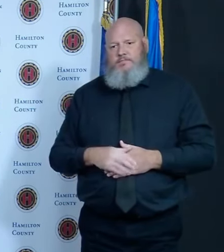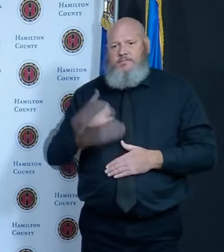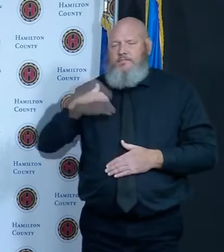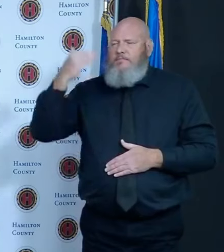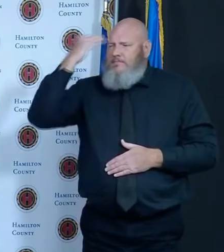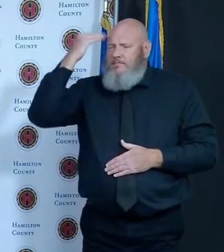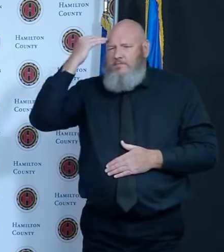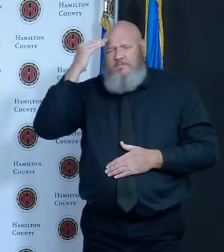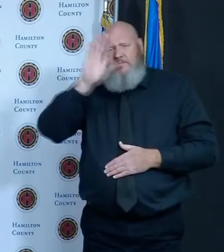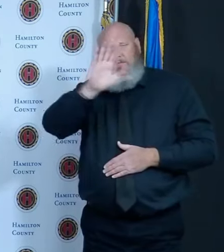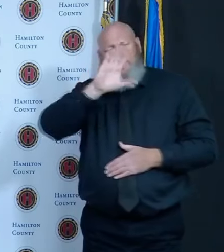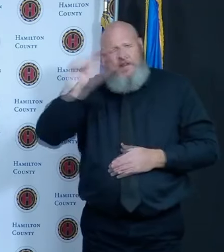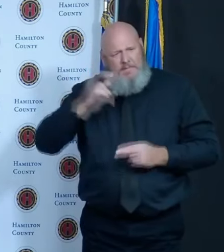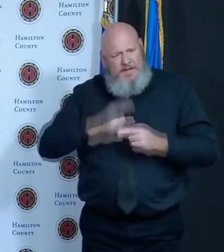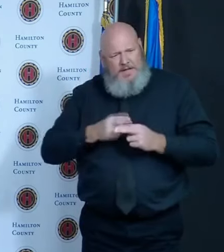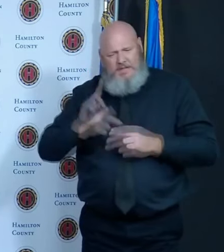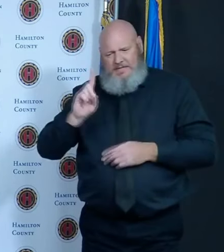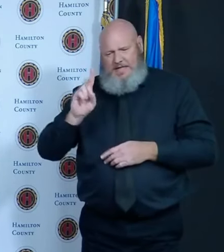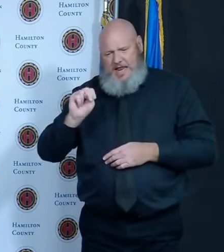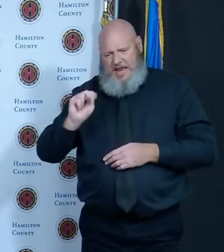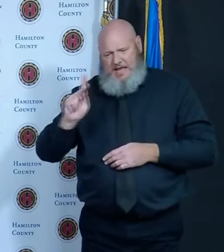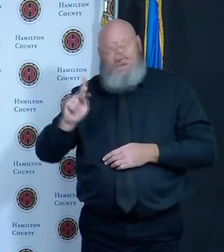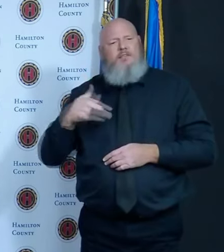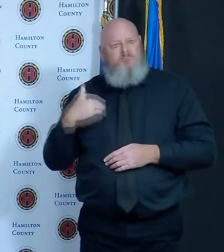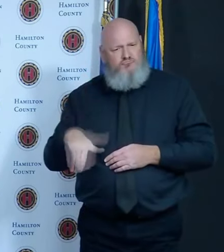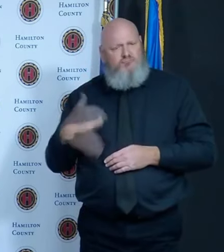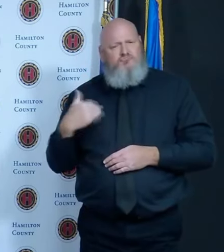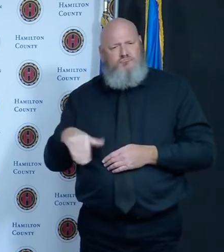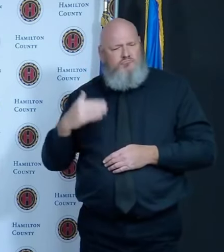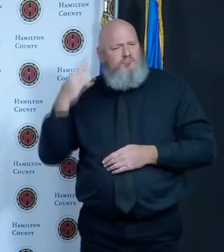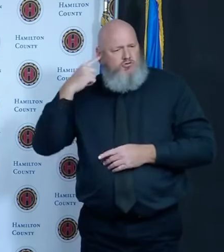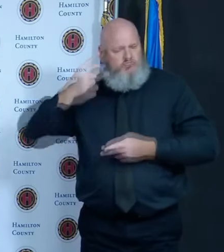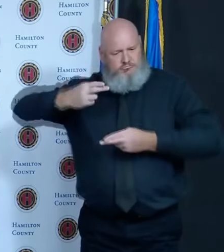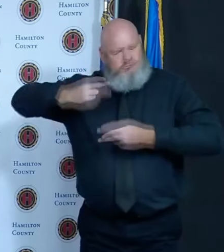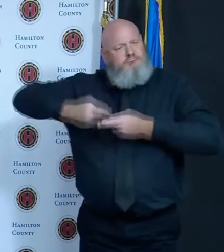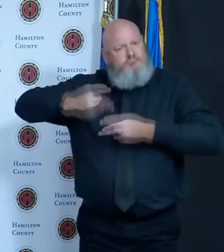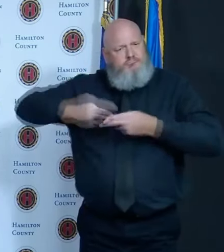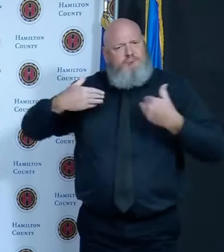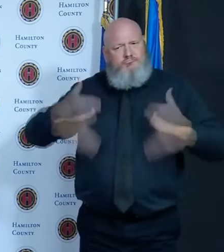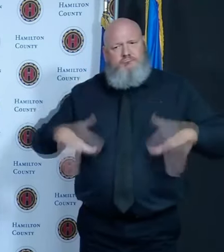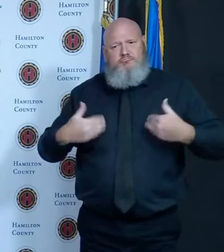little bit about some of the construction firms and engineering firms